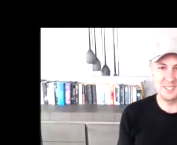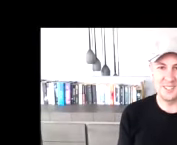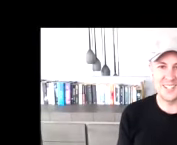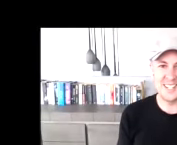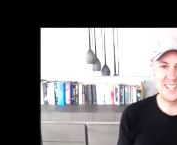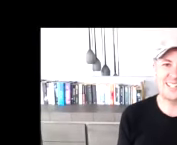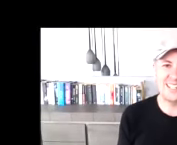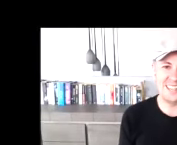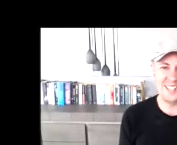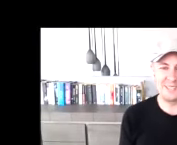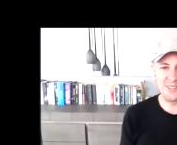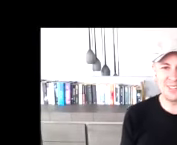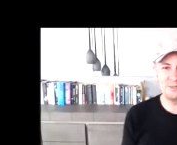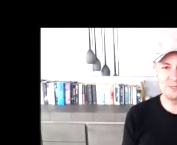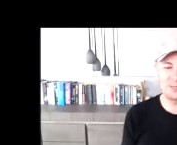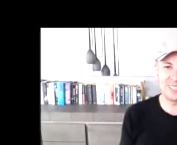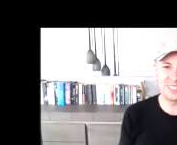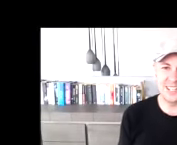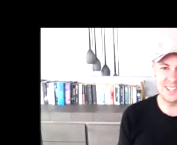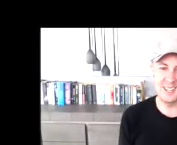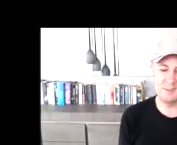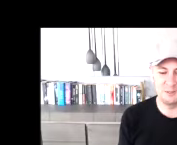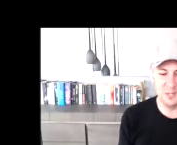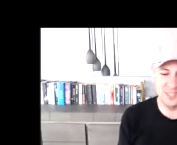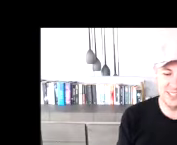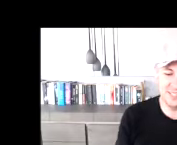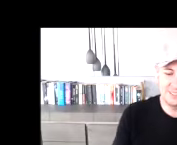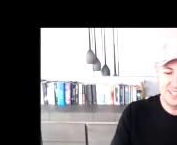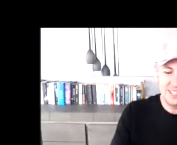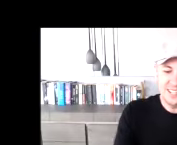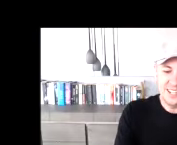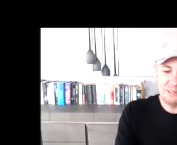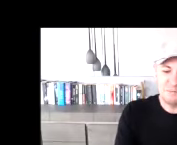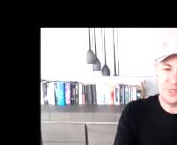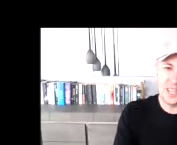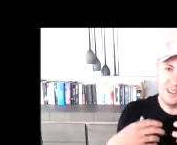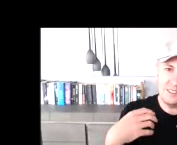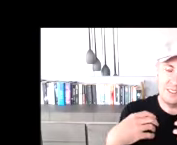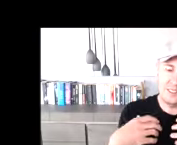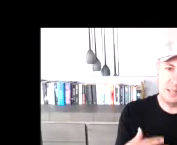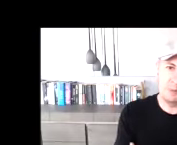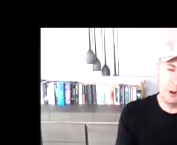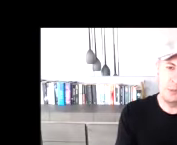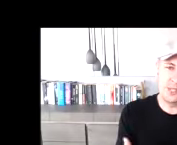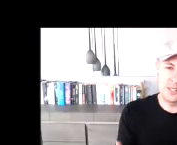attendee at these events we're really glad to have you with us. Our our primary mission as I